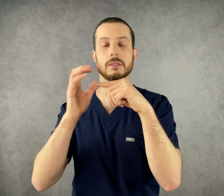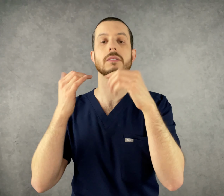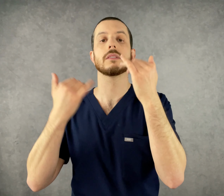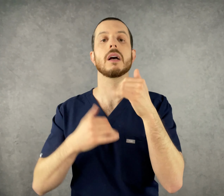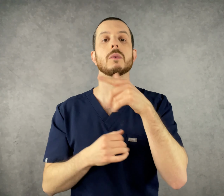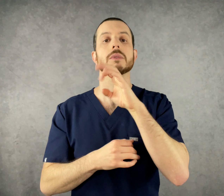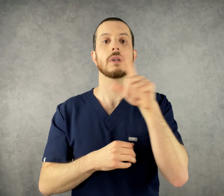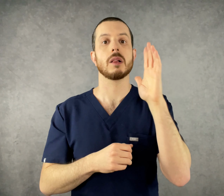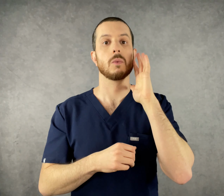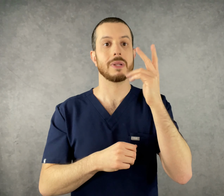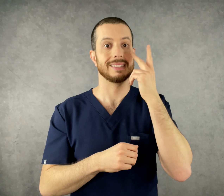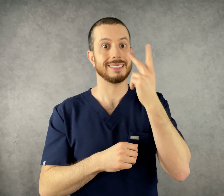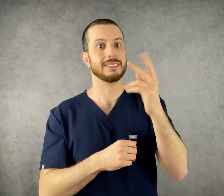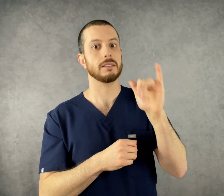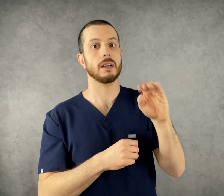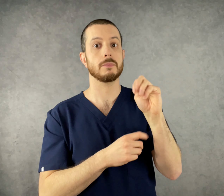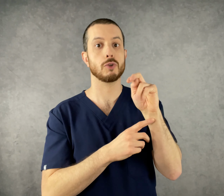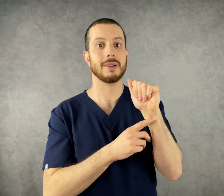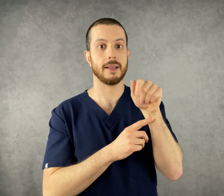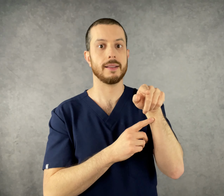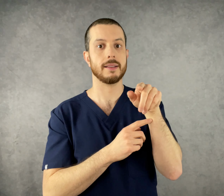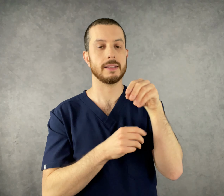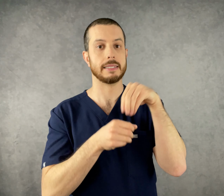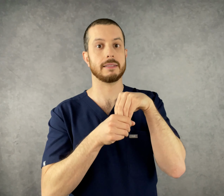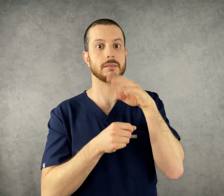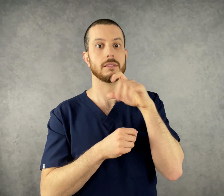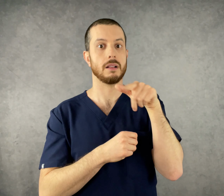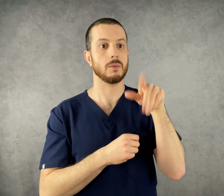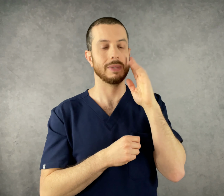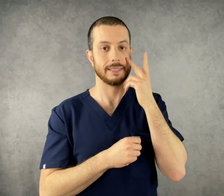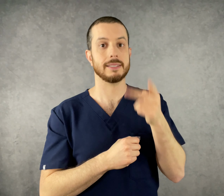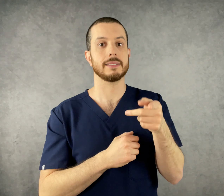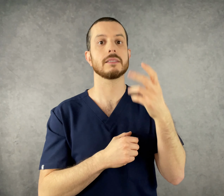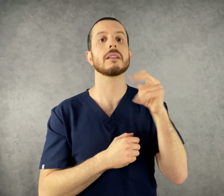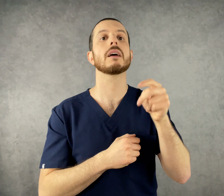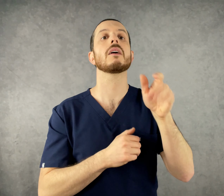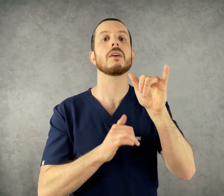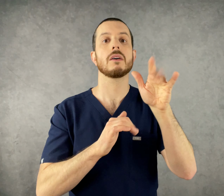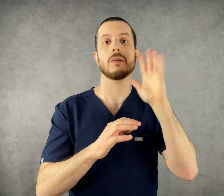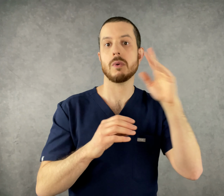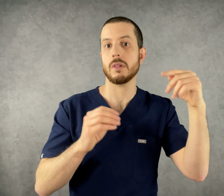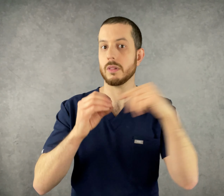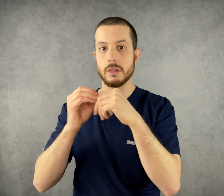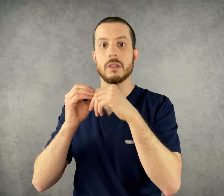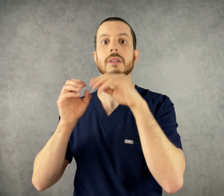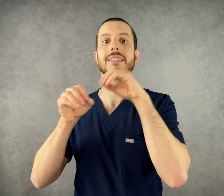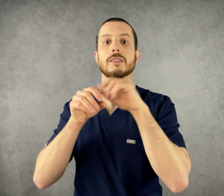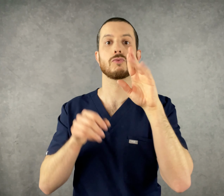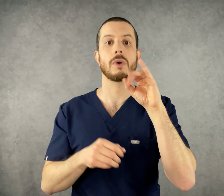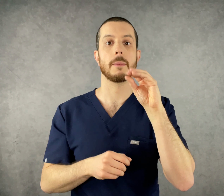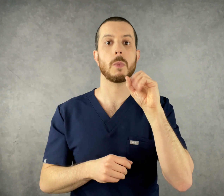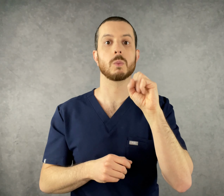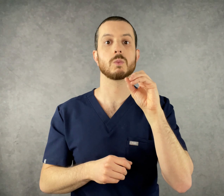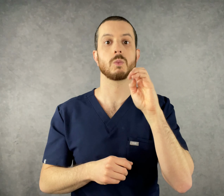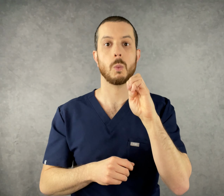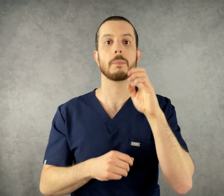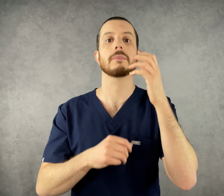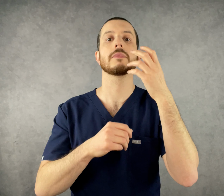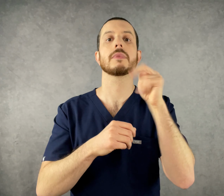The cell will "see" the mRNA and the mRNA will be transported to the ribosome, where it will be read by the ribosome.